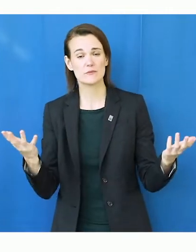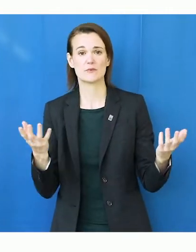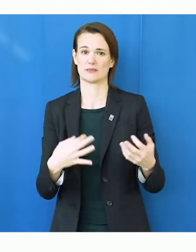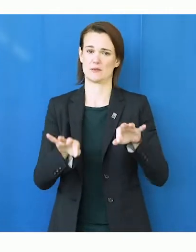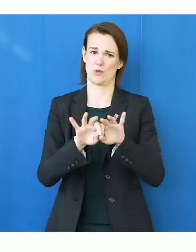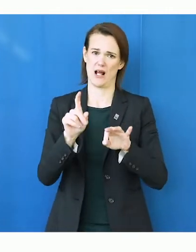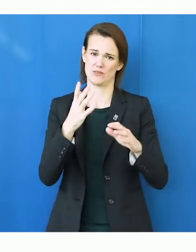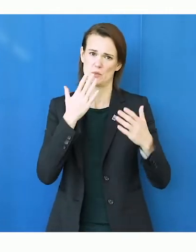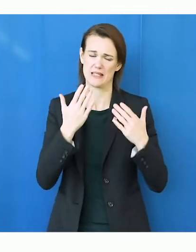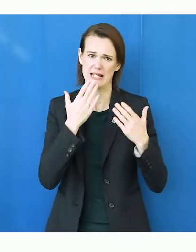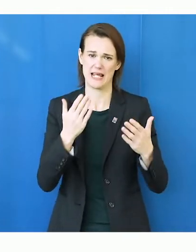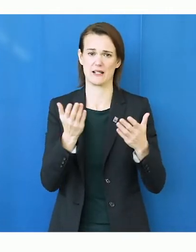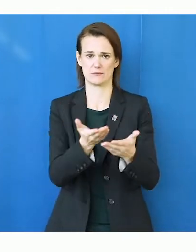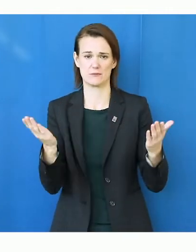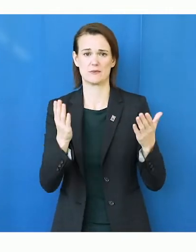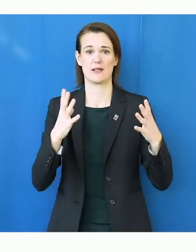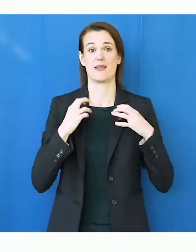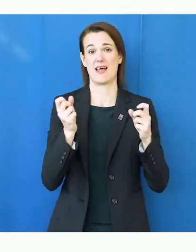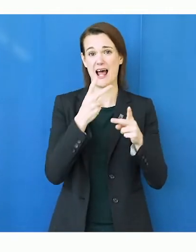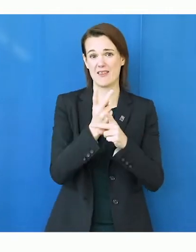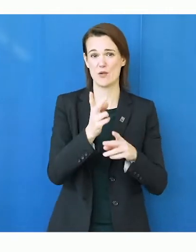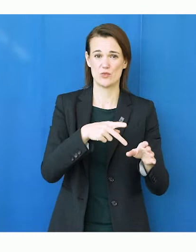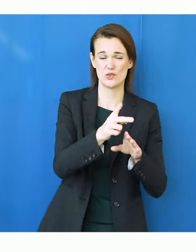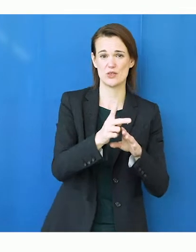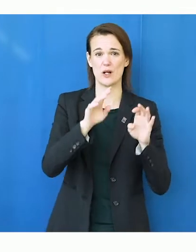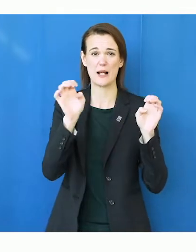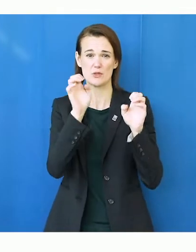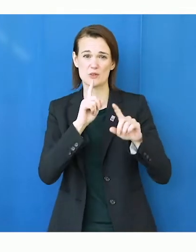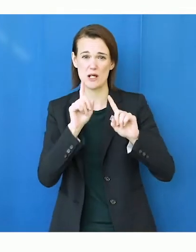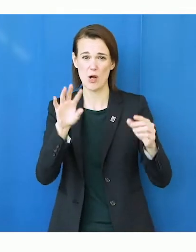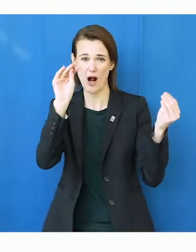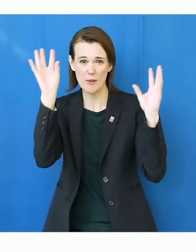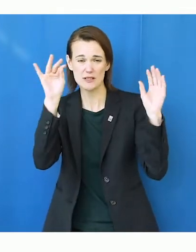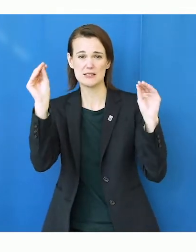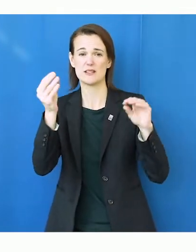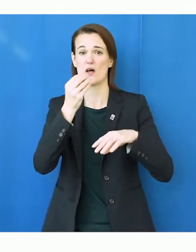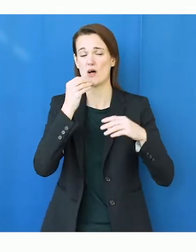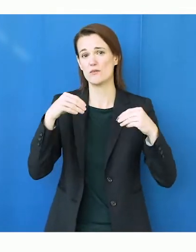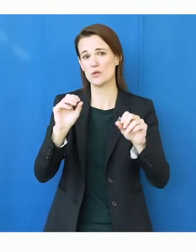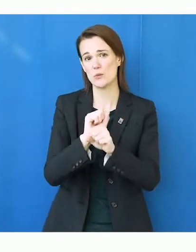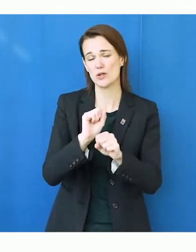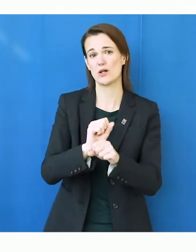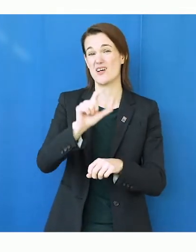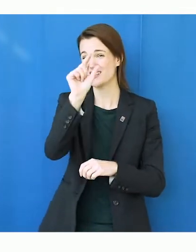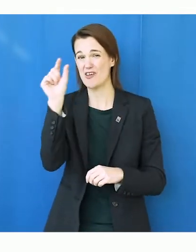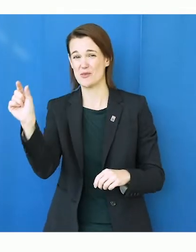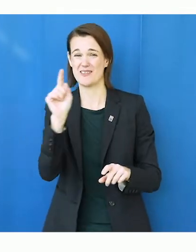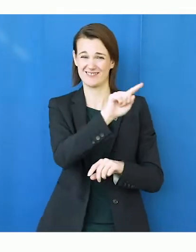delivery workers, caregivers, emergency responders, grocery stores and our governments in the fight against Covid 19.